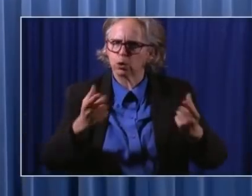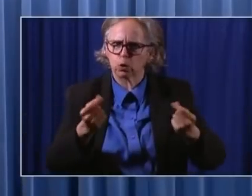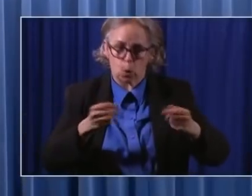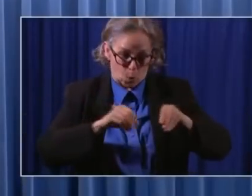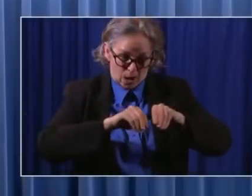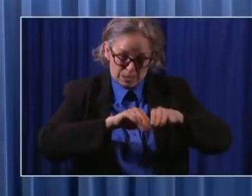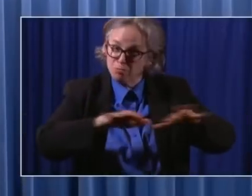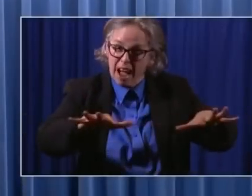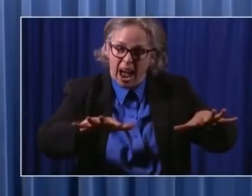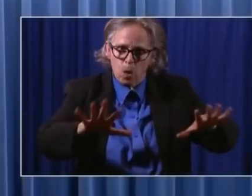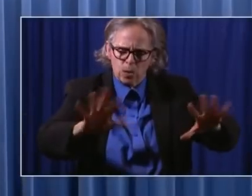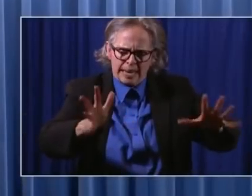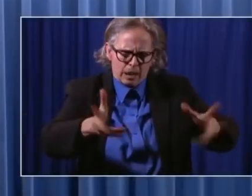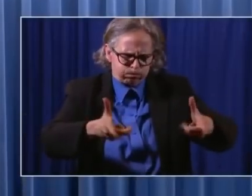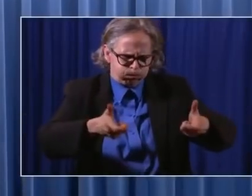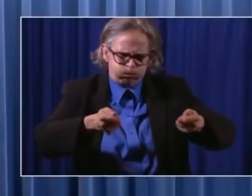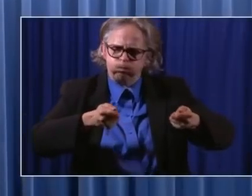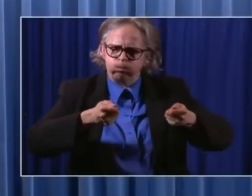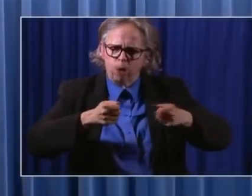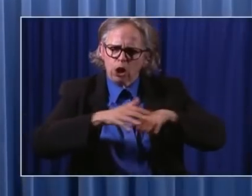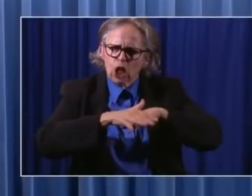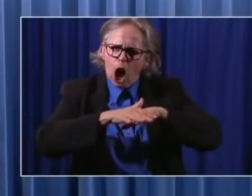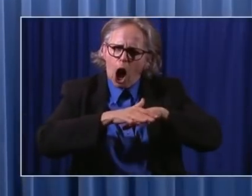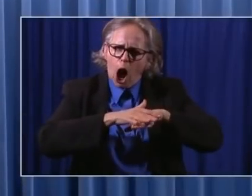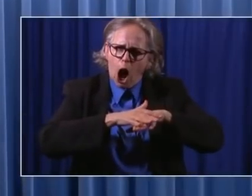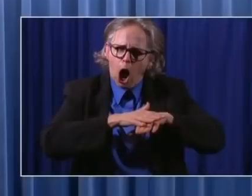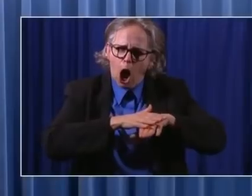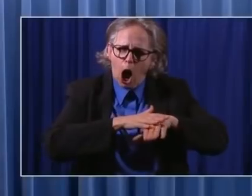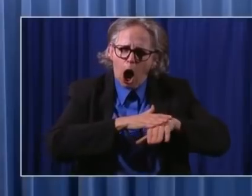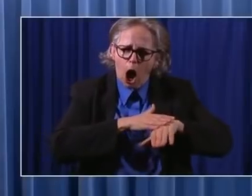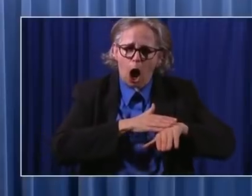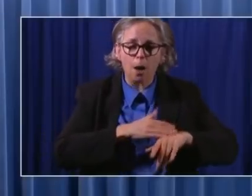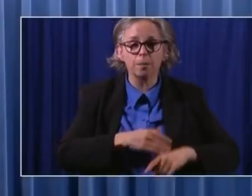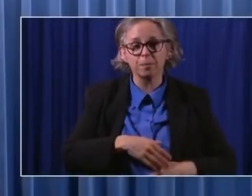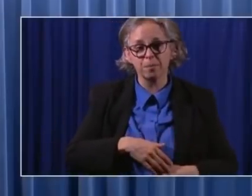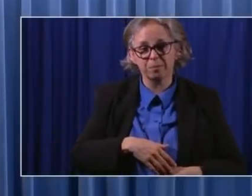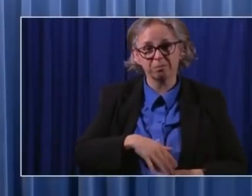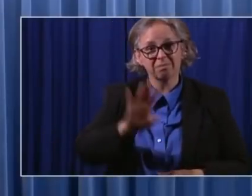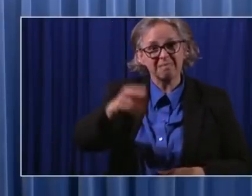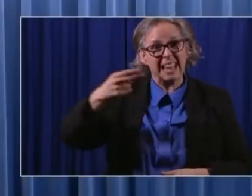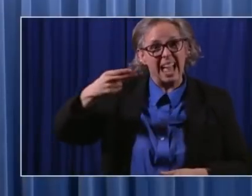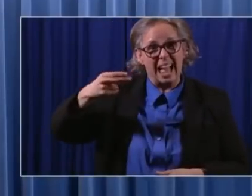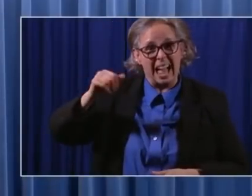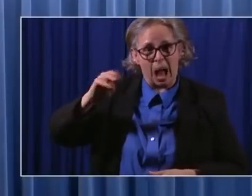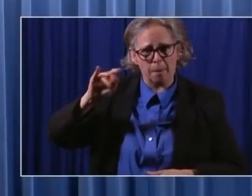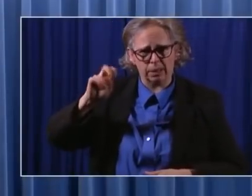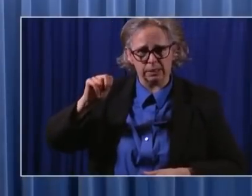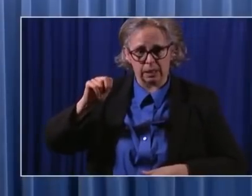STILL A HIGH LEVEL BUT SLOWING THE INCREASE DOWN, THAT IS WHY